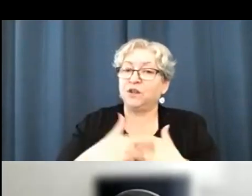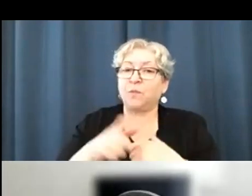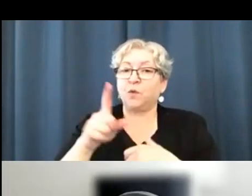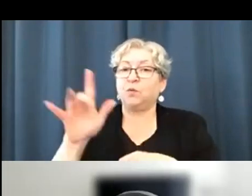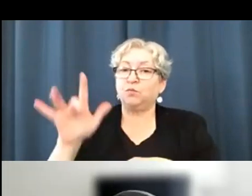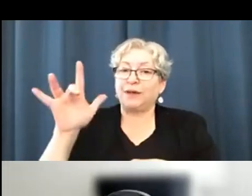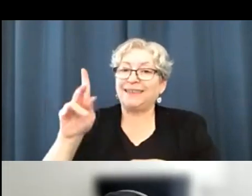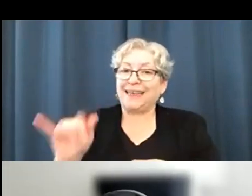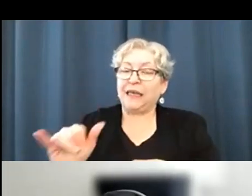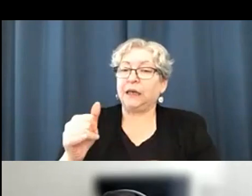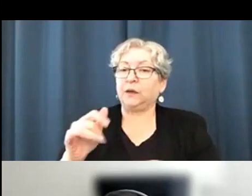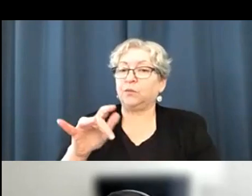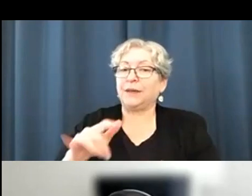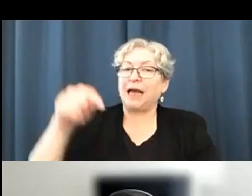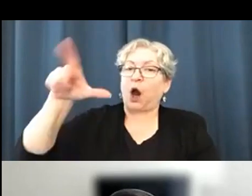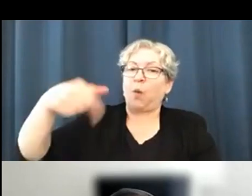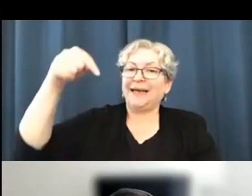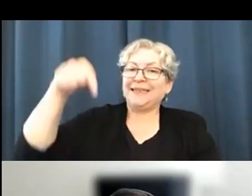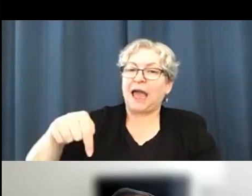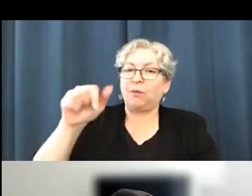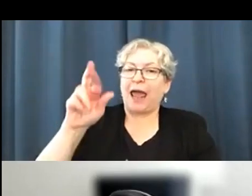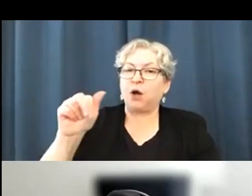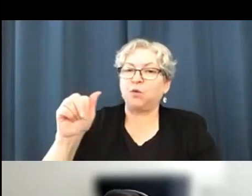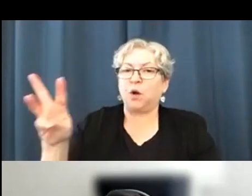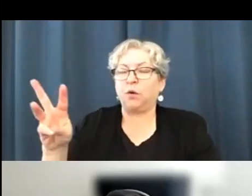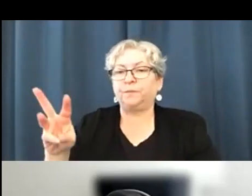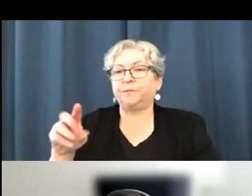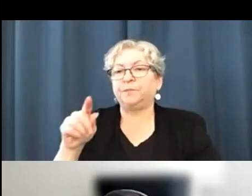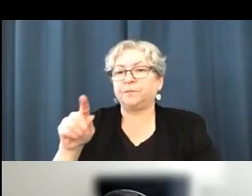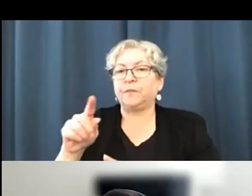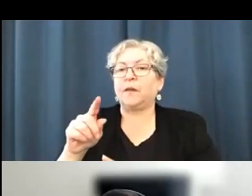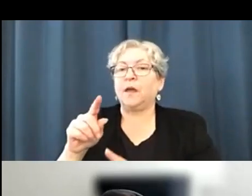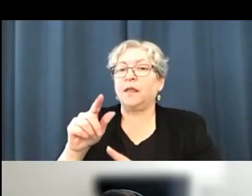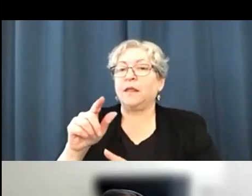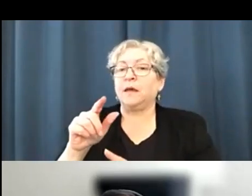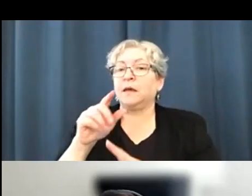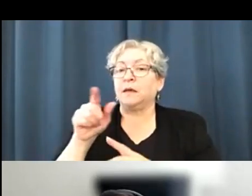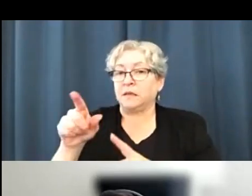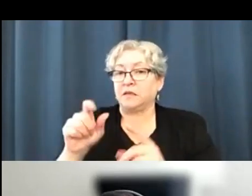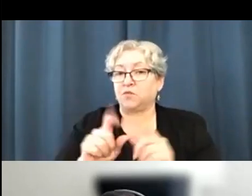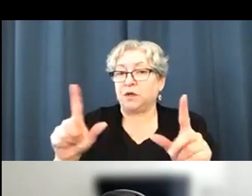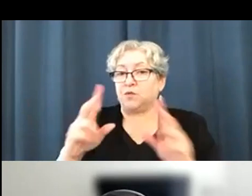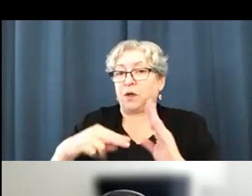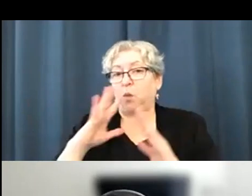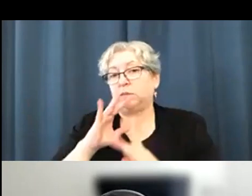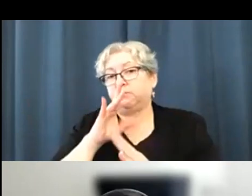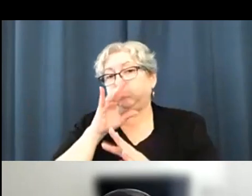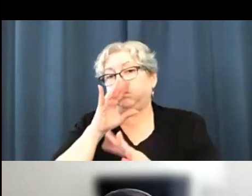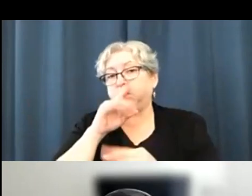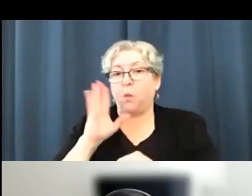every time you press the down arrow, for example, the screen reader is gonna speak something. And that is really important